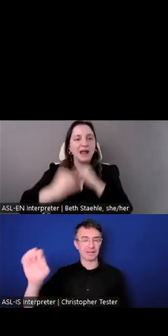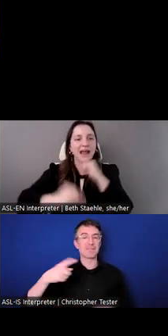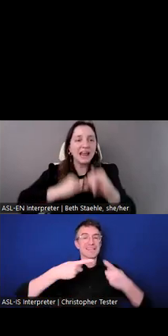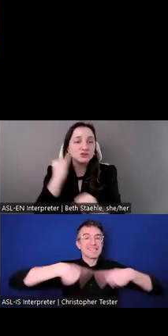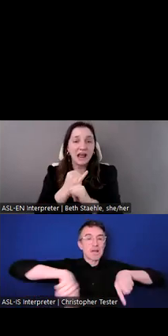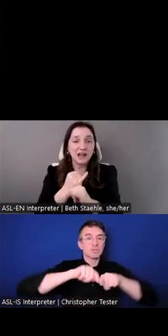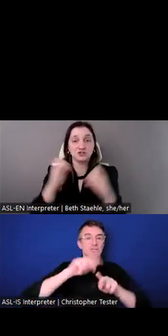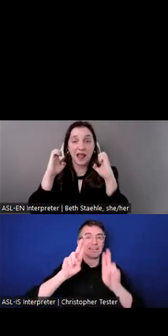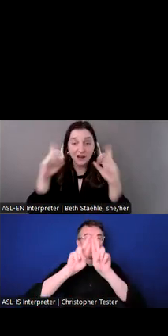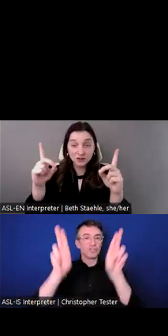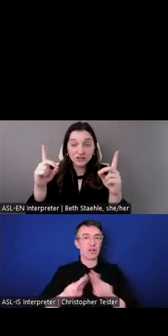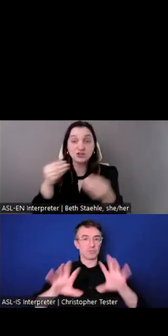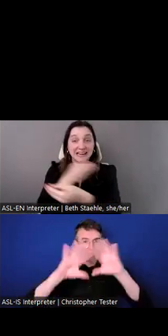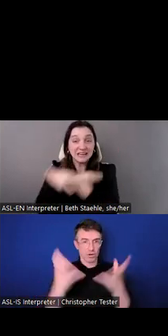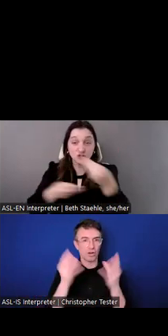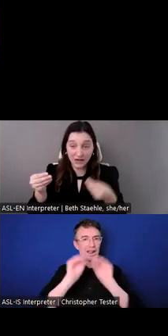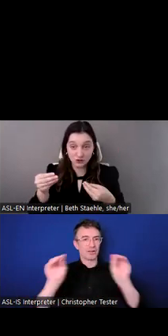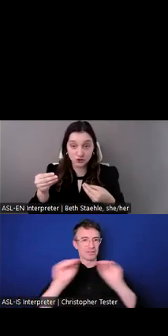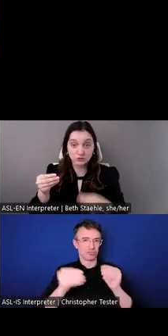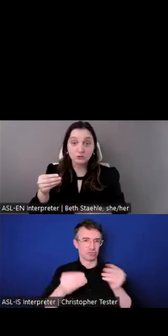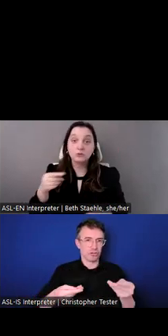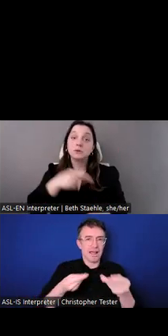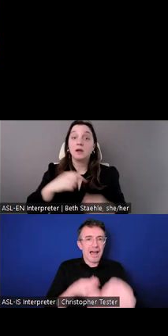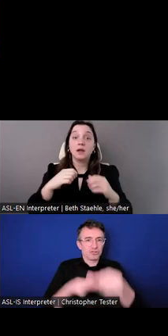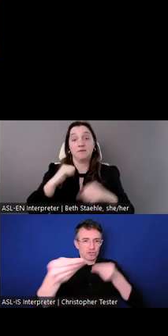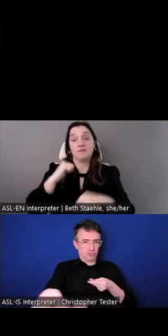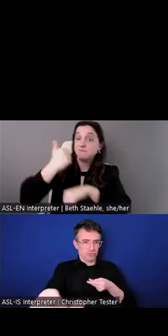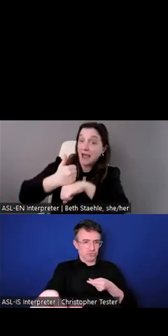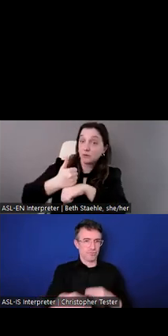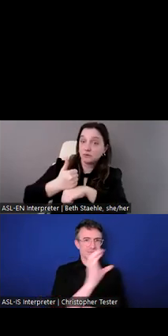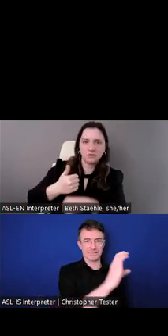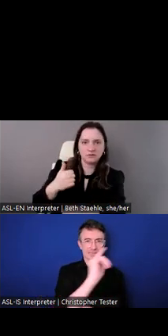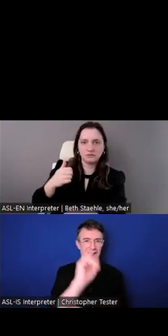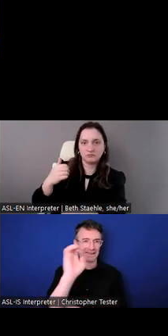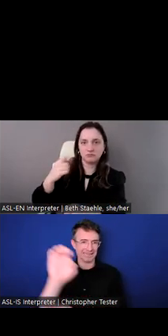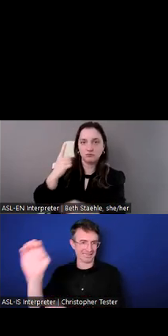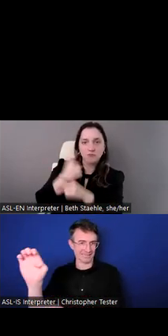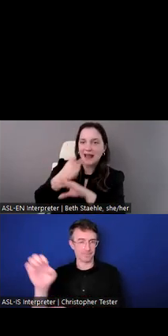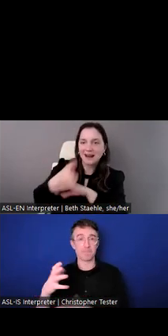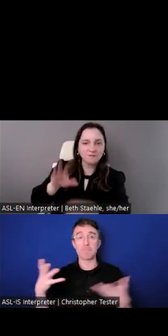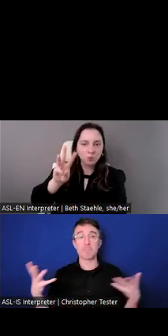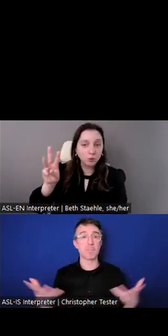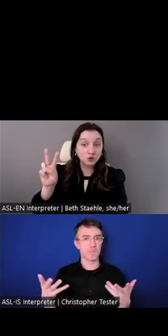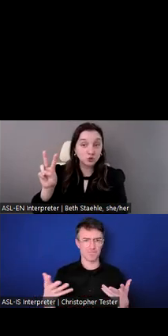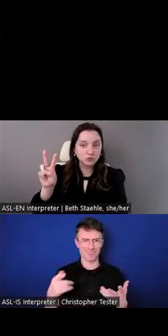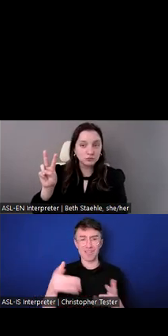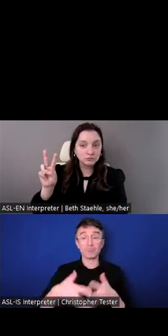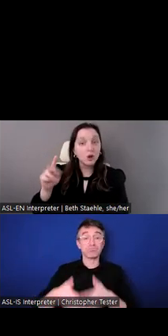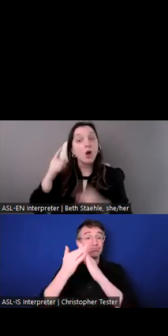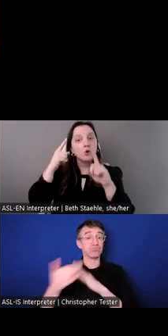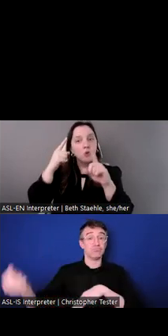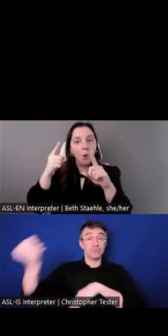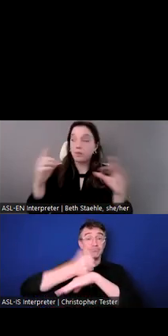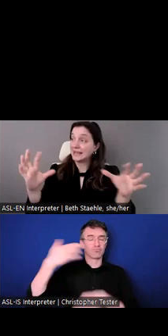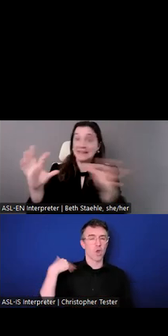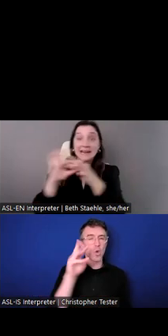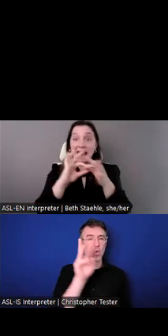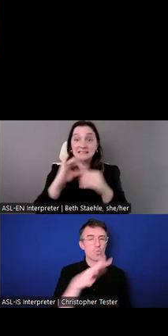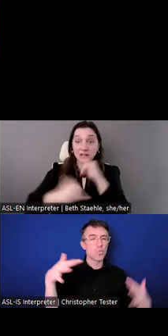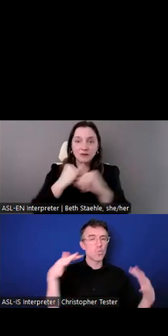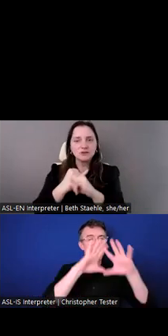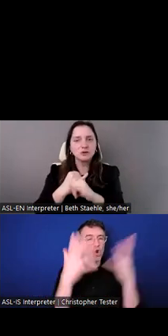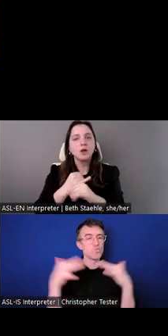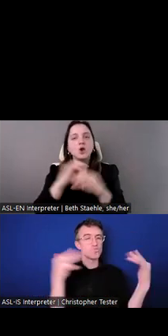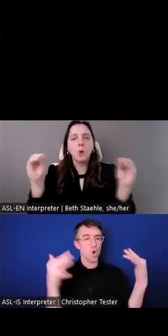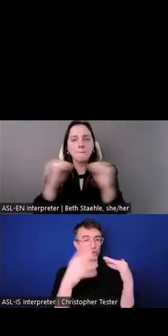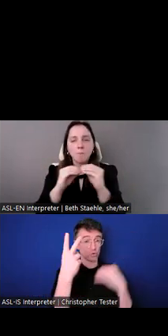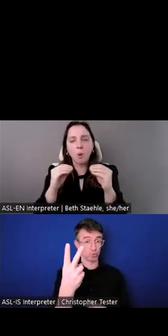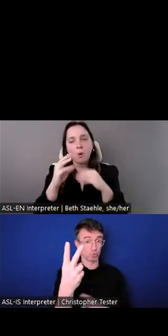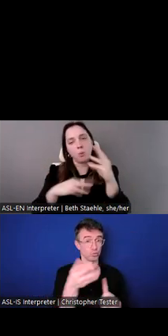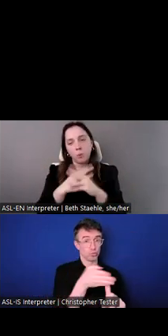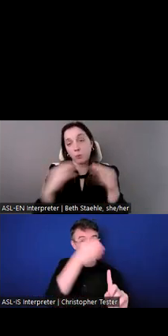We were founded after World War II.